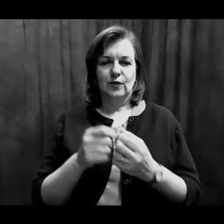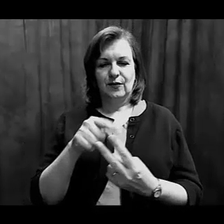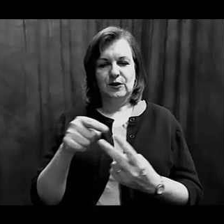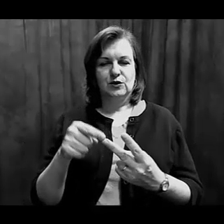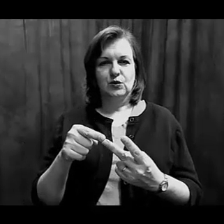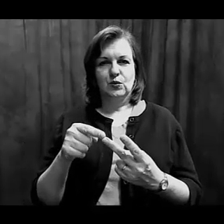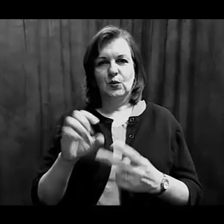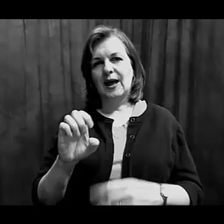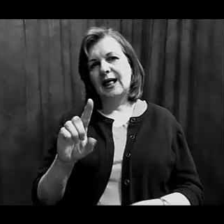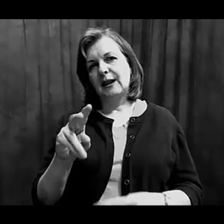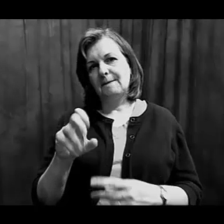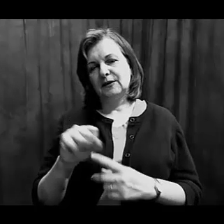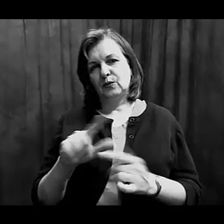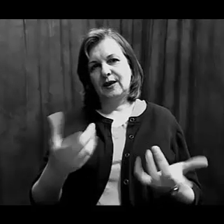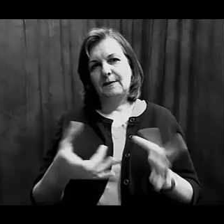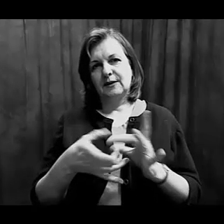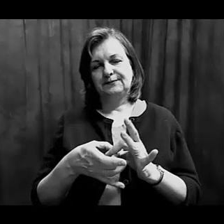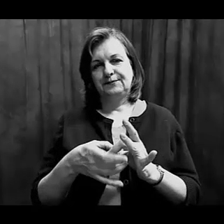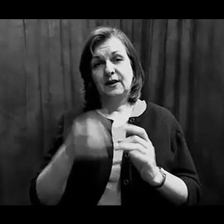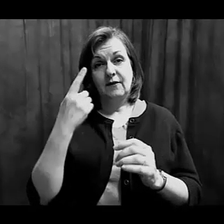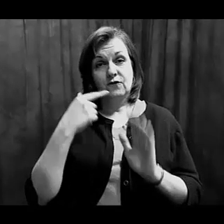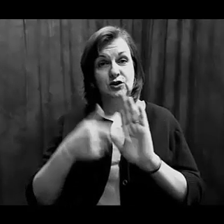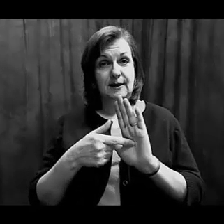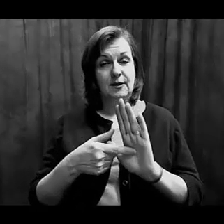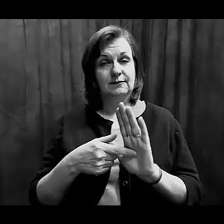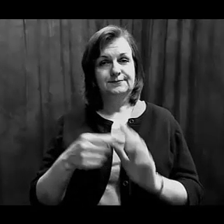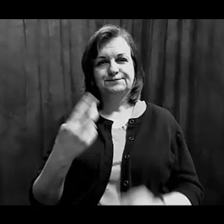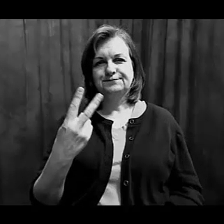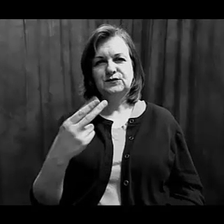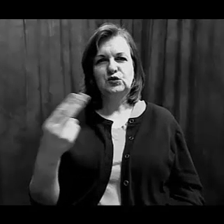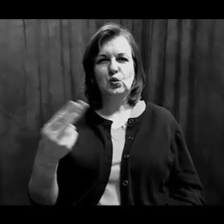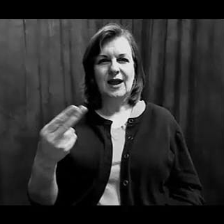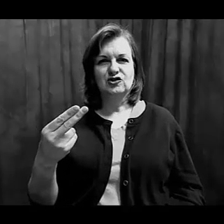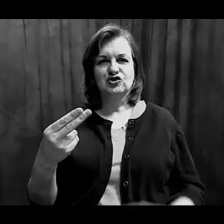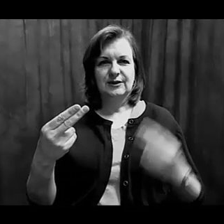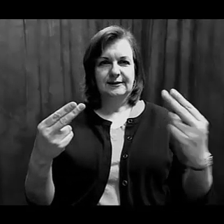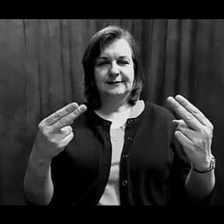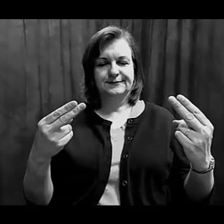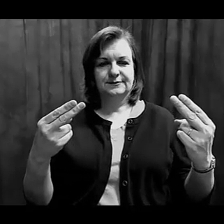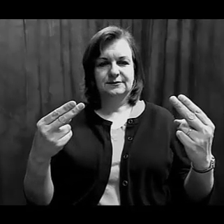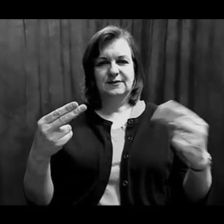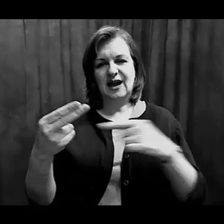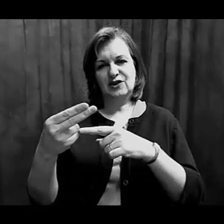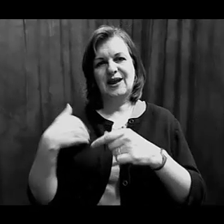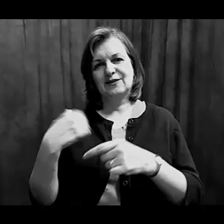around these two elements when they come together so we take 2 hydrogen atoms